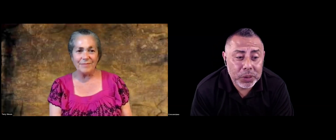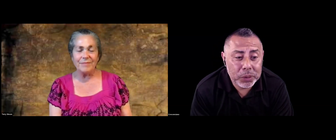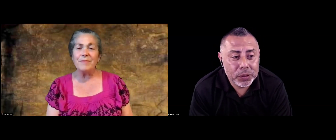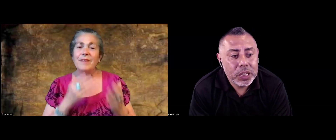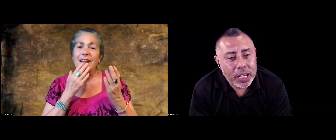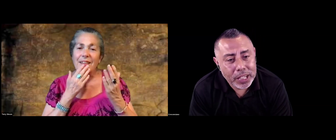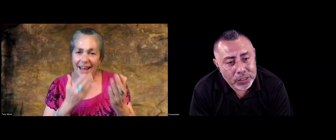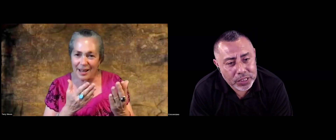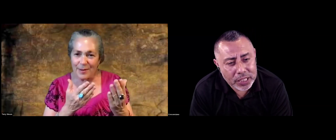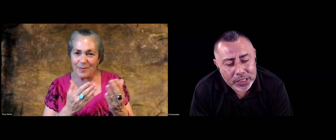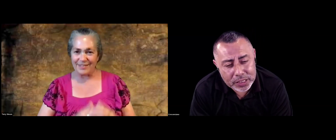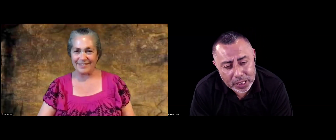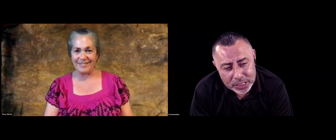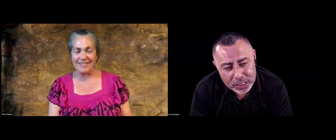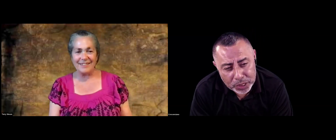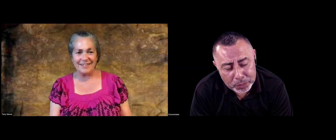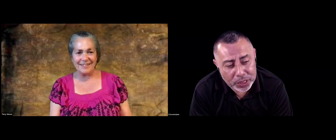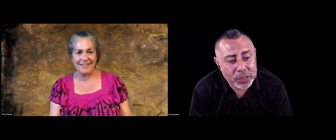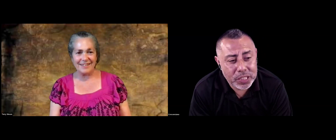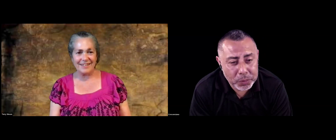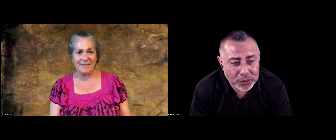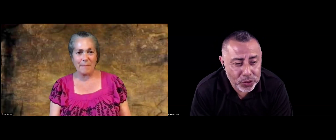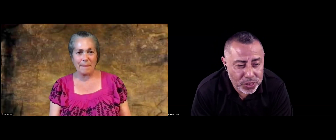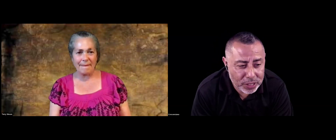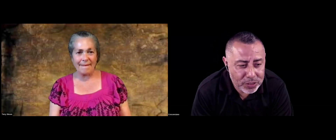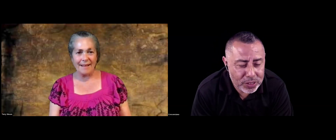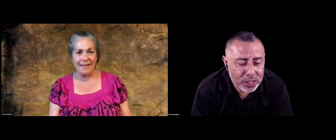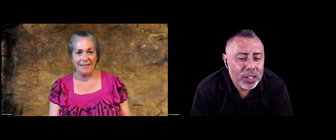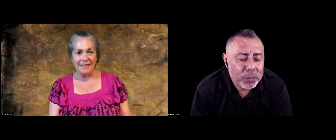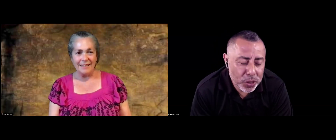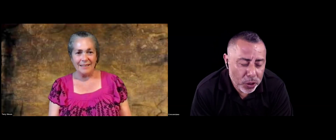But I'm around hearing people. I understand that it's not just about being receptive to their sounds.